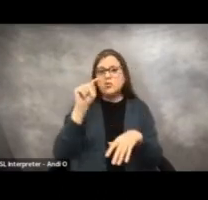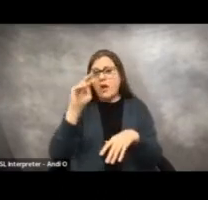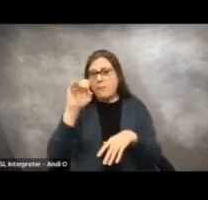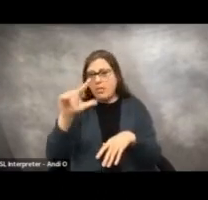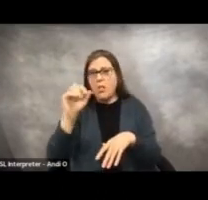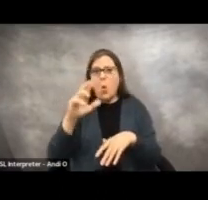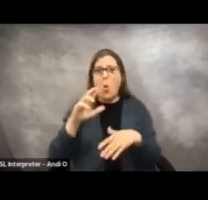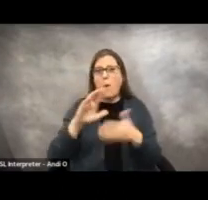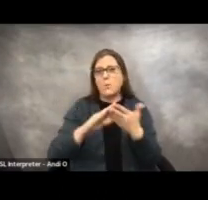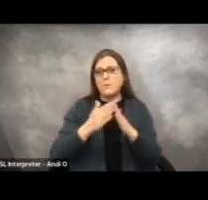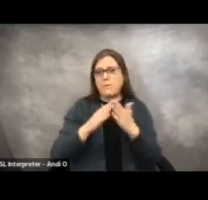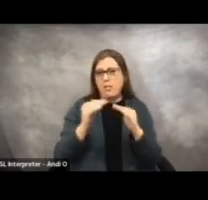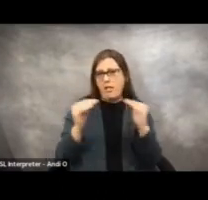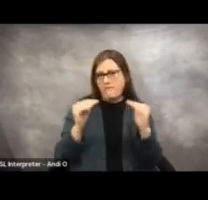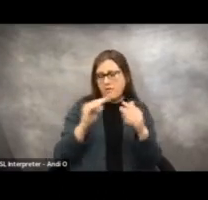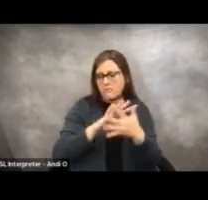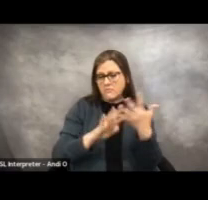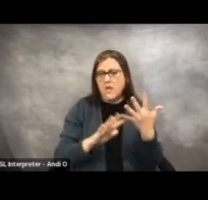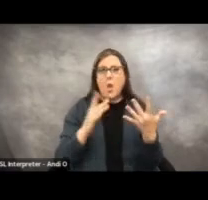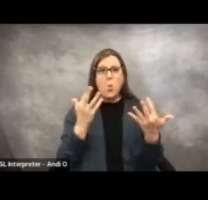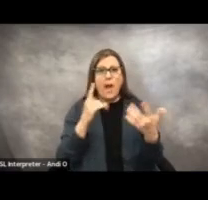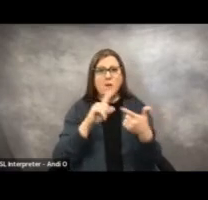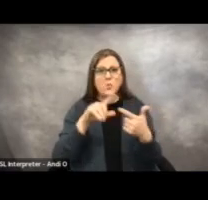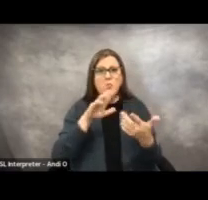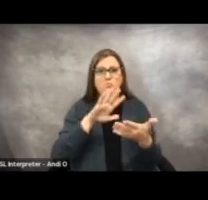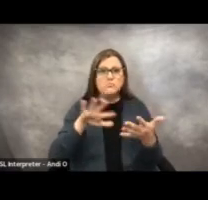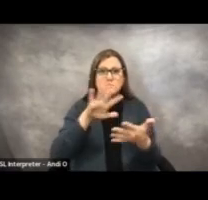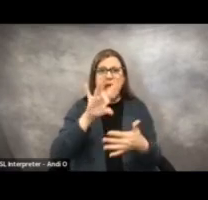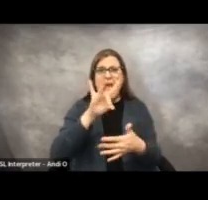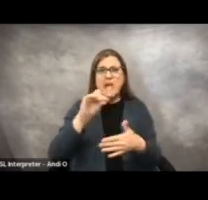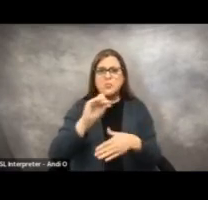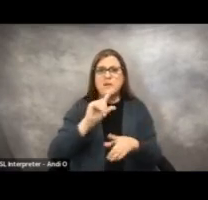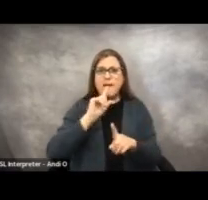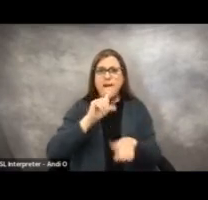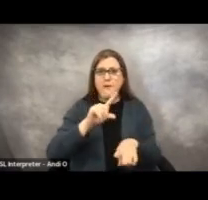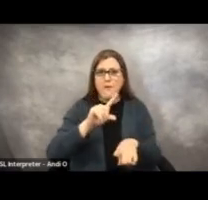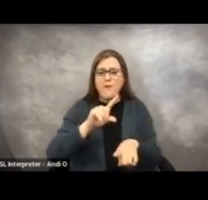until we have about and we're almost there 80% of participants responding. Thank you for